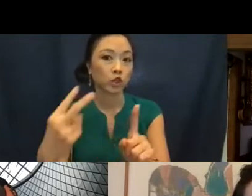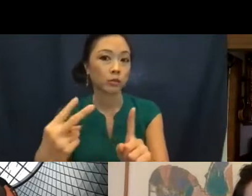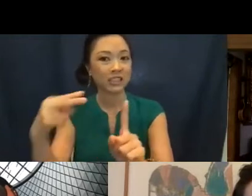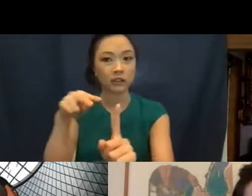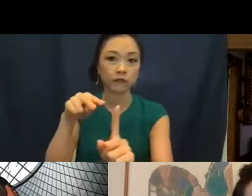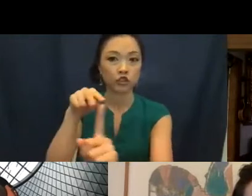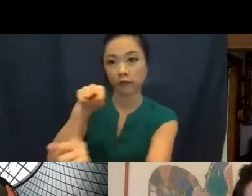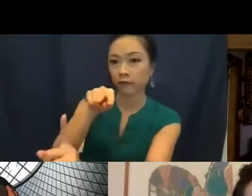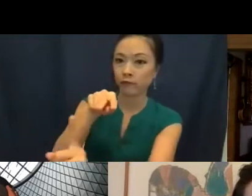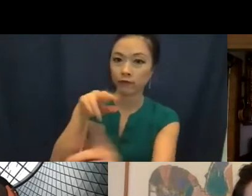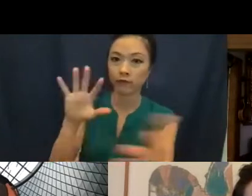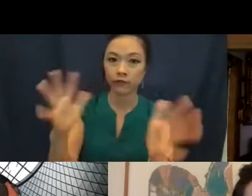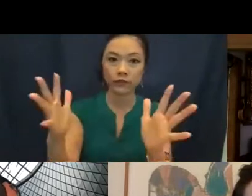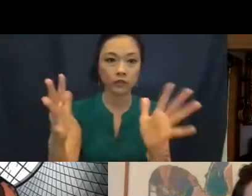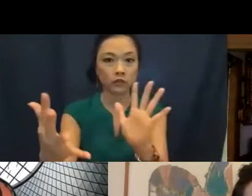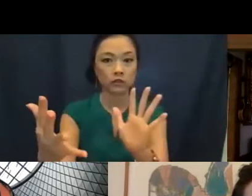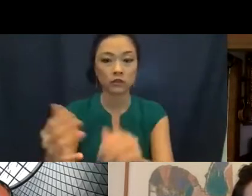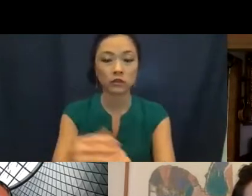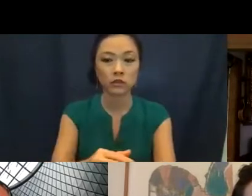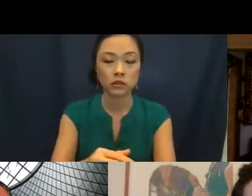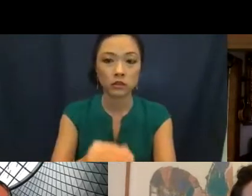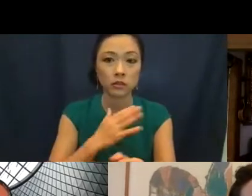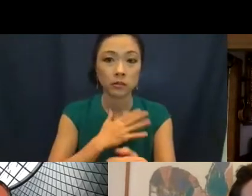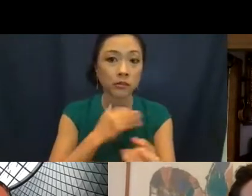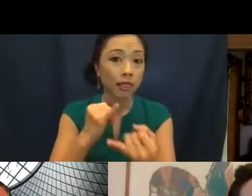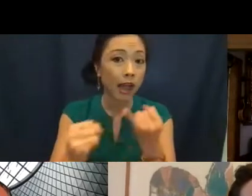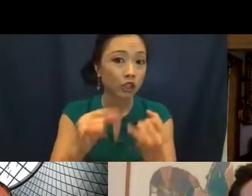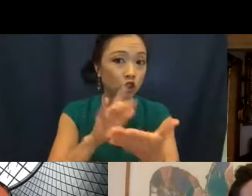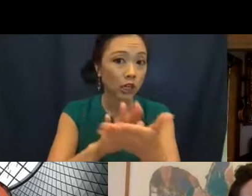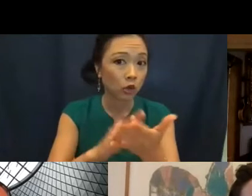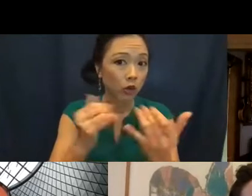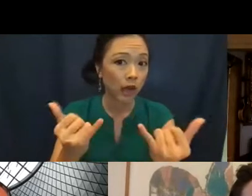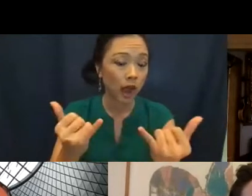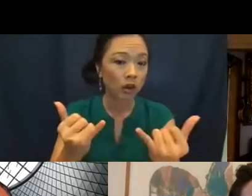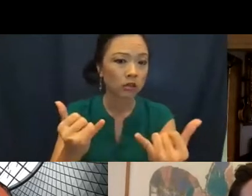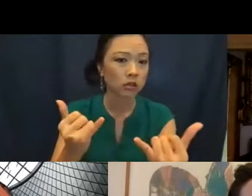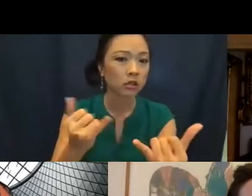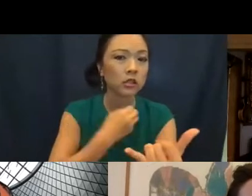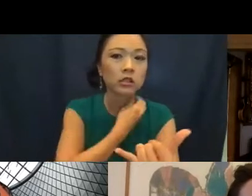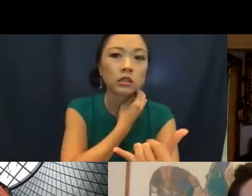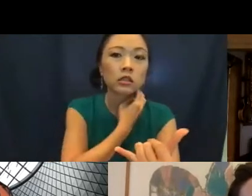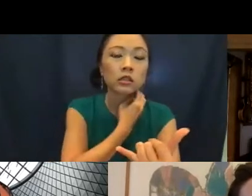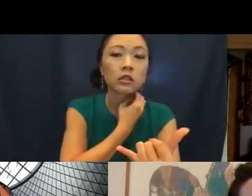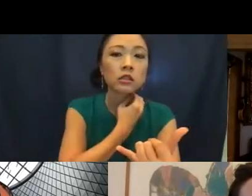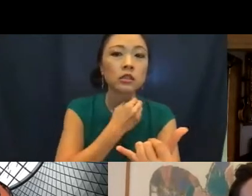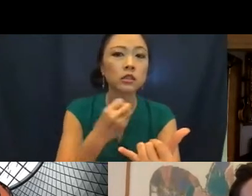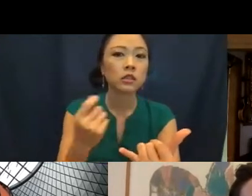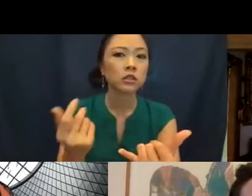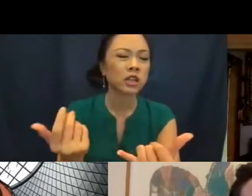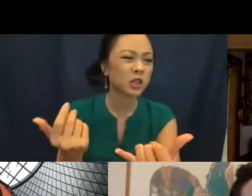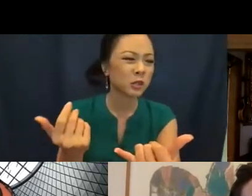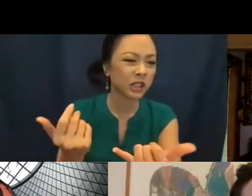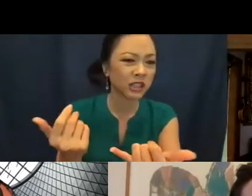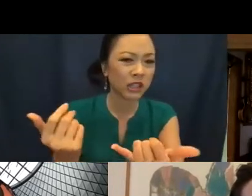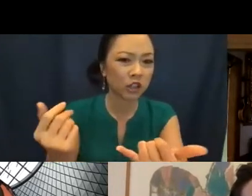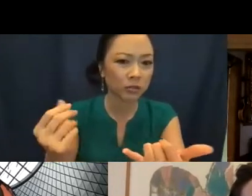out and hopefully, I can come back later and say more of the work I'm doing is to Dr. Gray